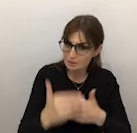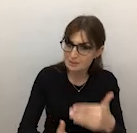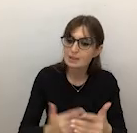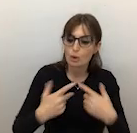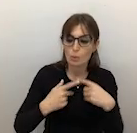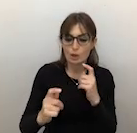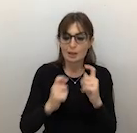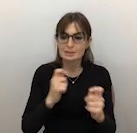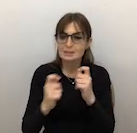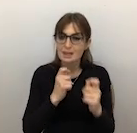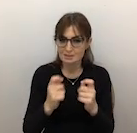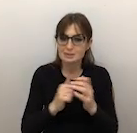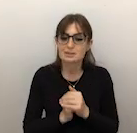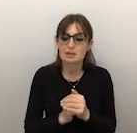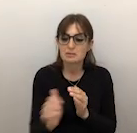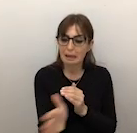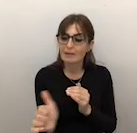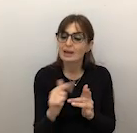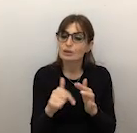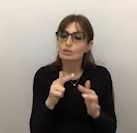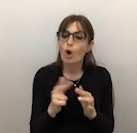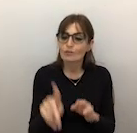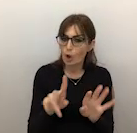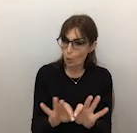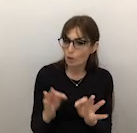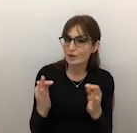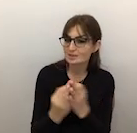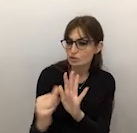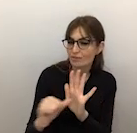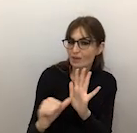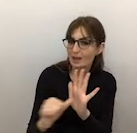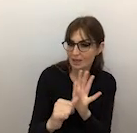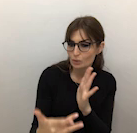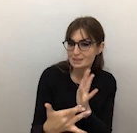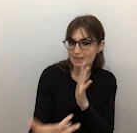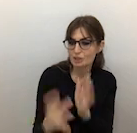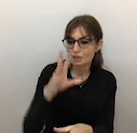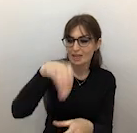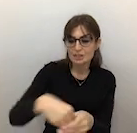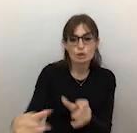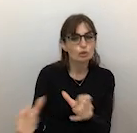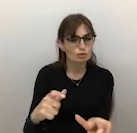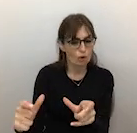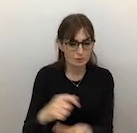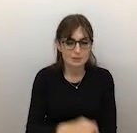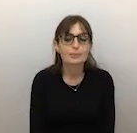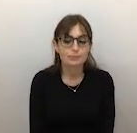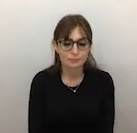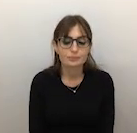an auditor will test the adequacy and effectiveness of the organization's financial and technology internal controls.